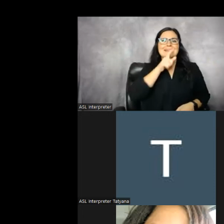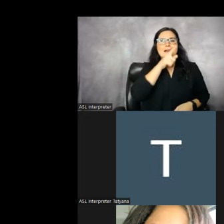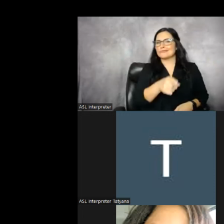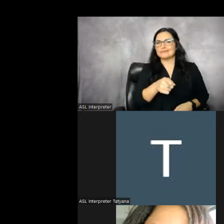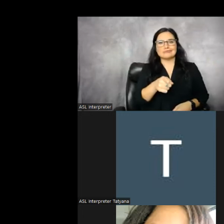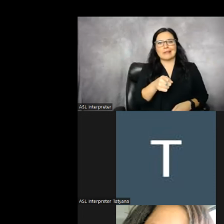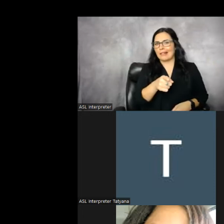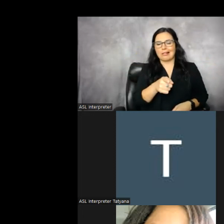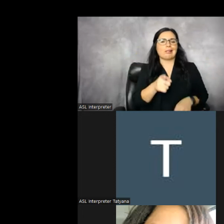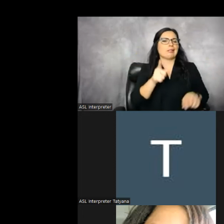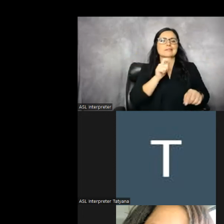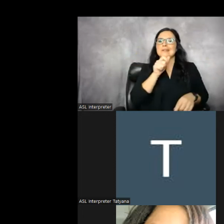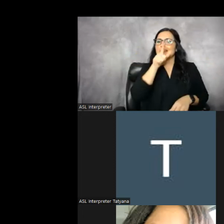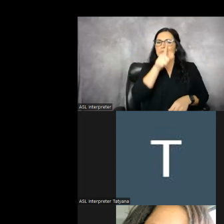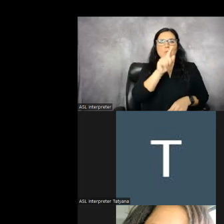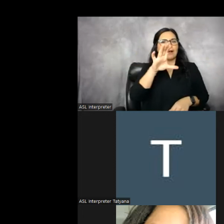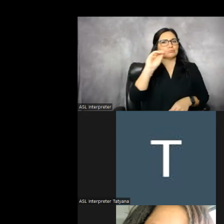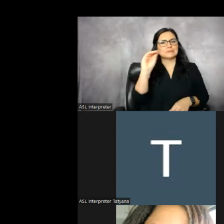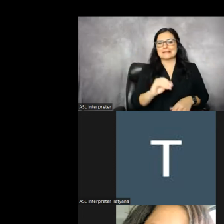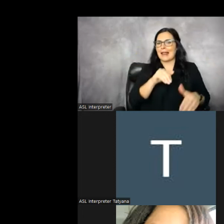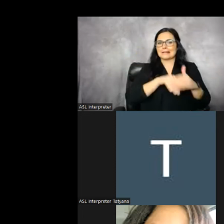and not really 100% accessible product.